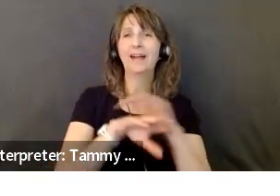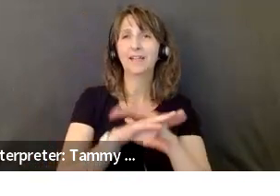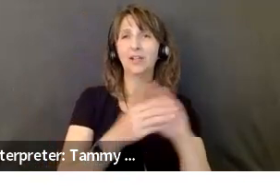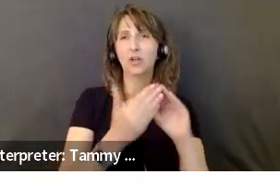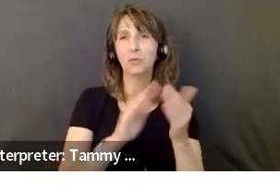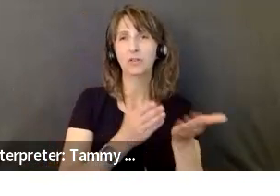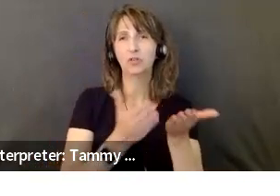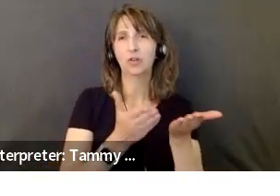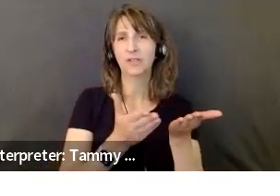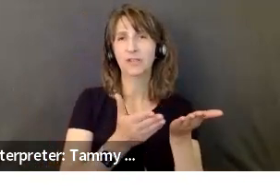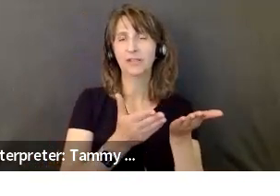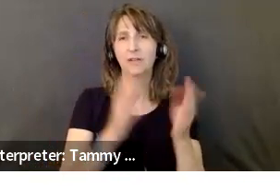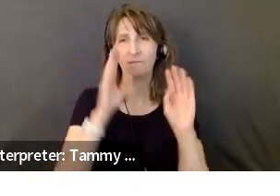So we, as a group made 15 recommendations, related to accessing community based services and or expanding them.